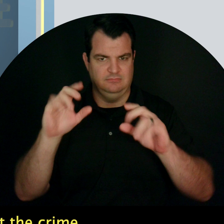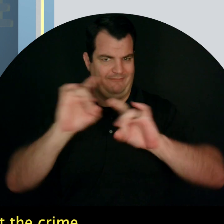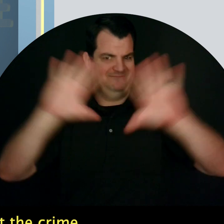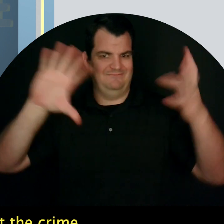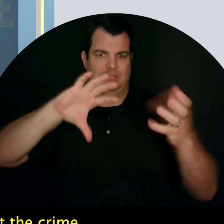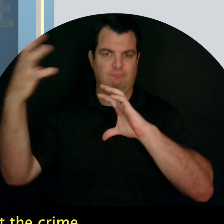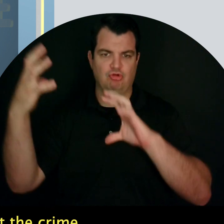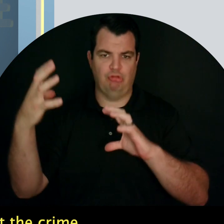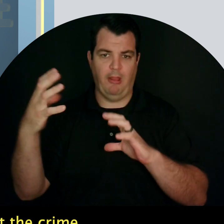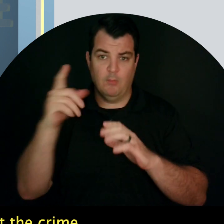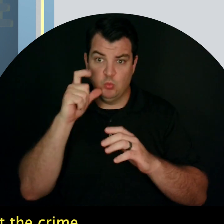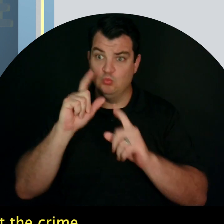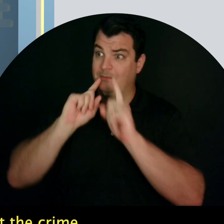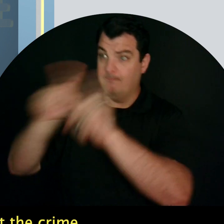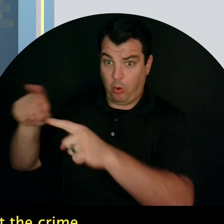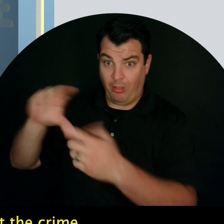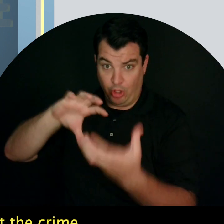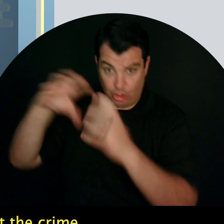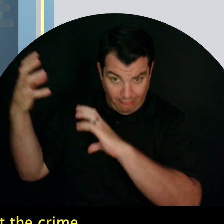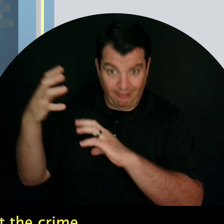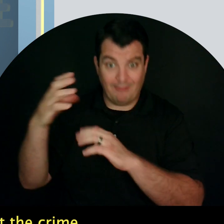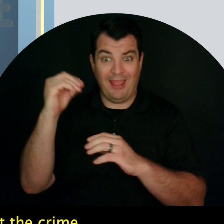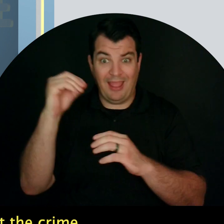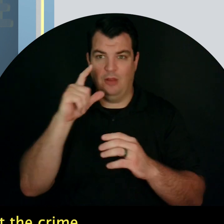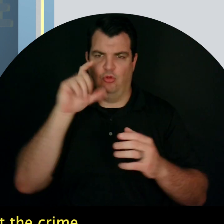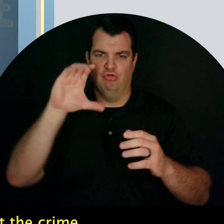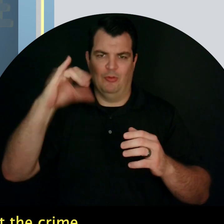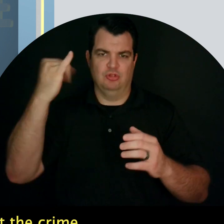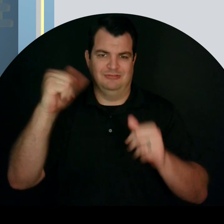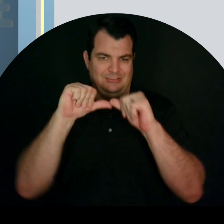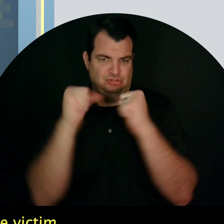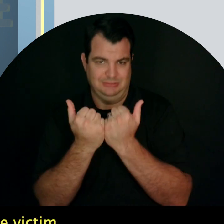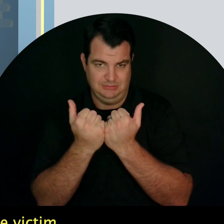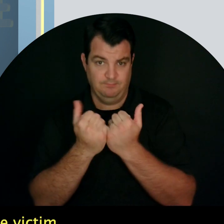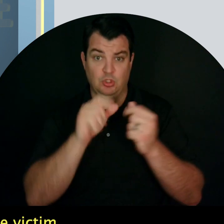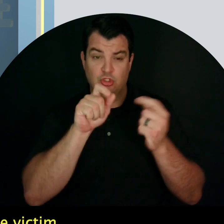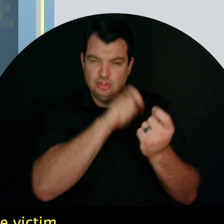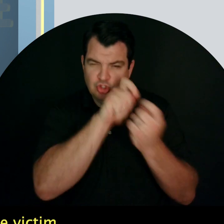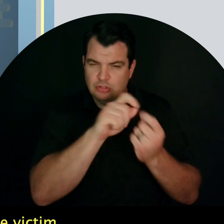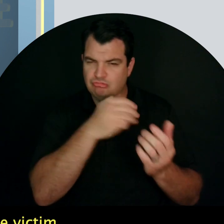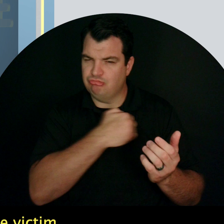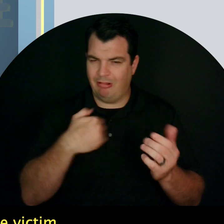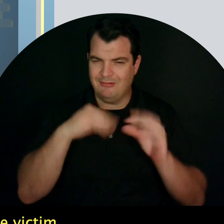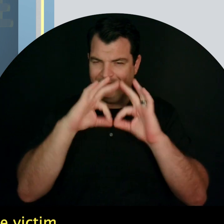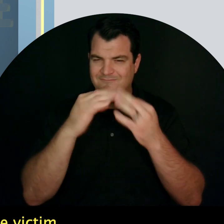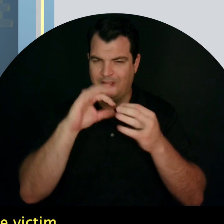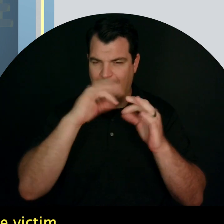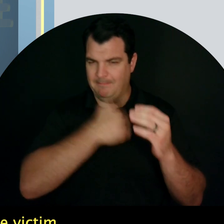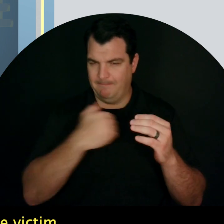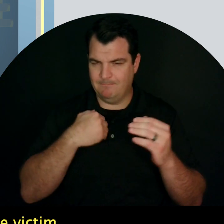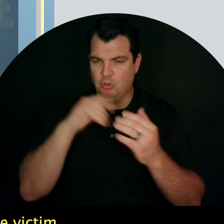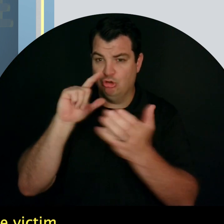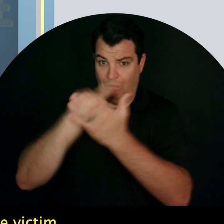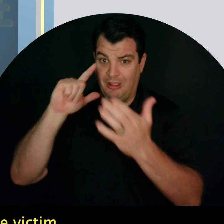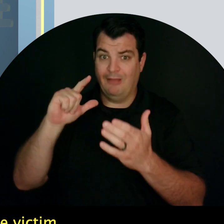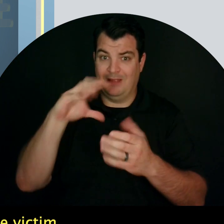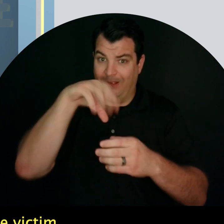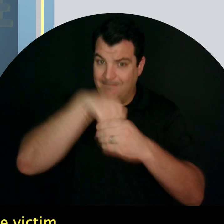victims of a crime who report the crime to a criminal justice agency. Certain relatives of a crime victim may also be eligible for OVS